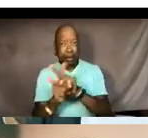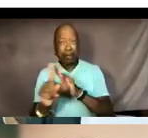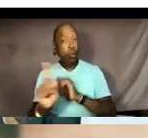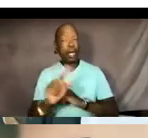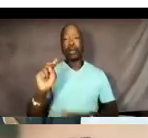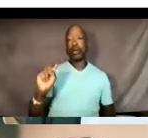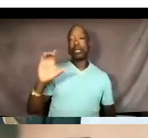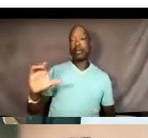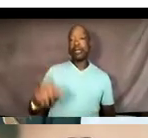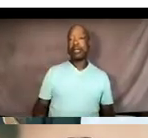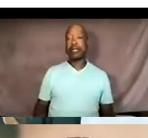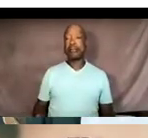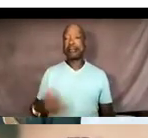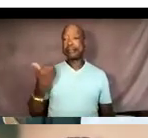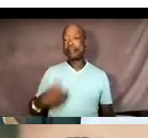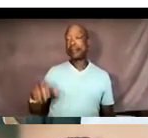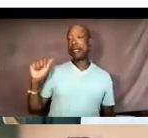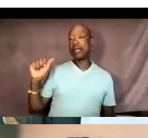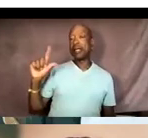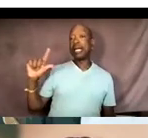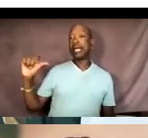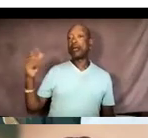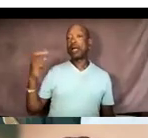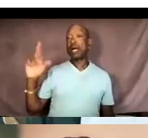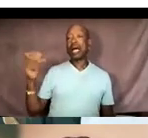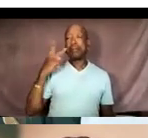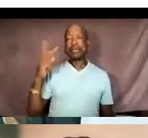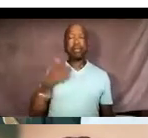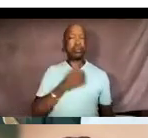sorry to interrupt but I'm seeing a message that the ASL interpreter was hidden when the